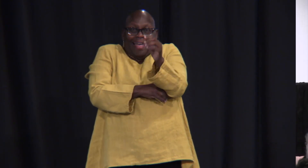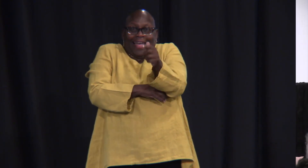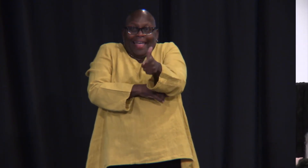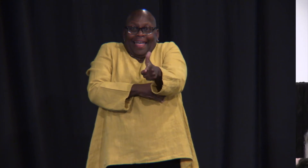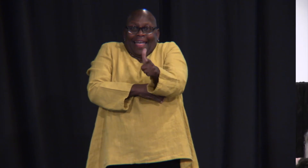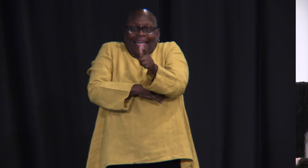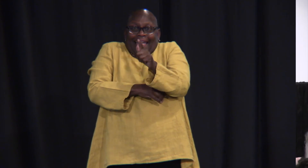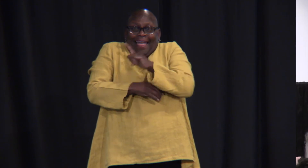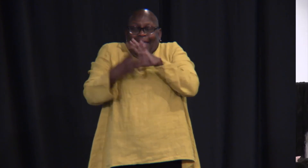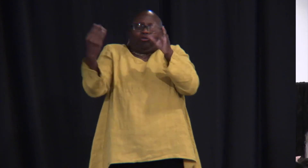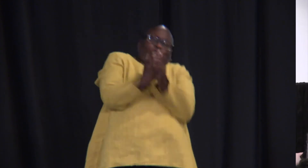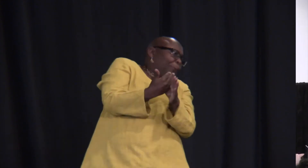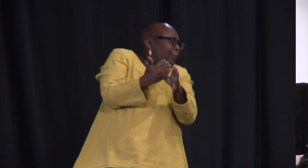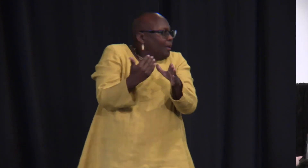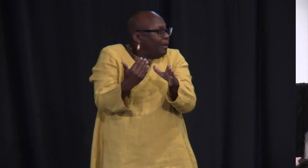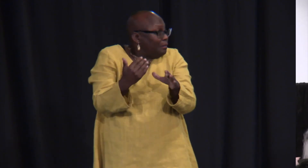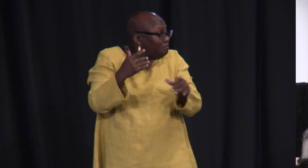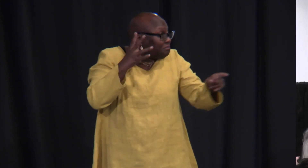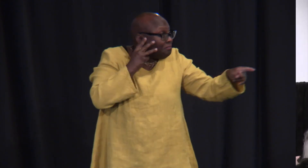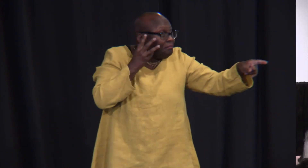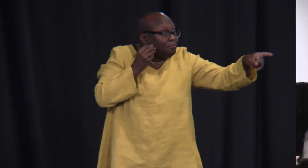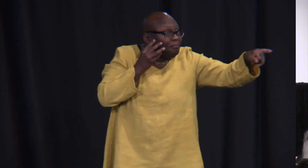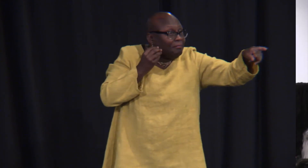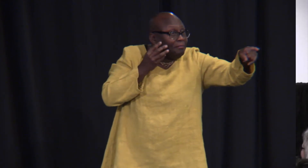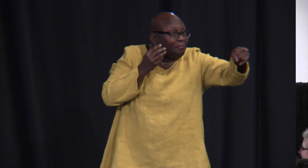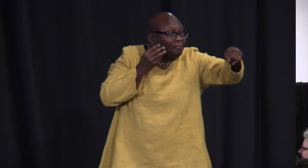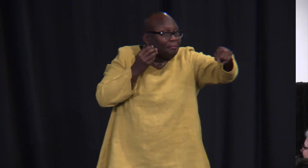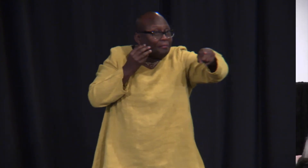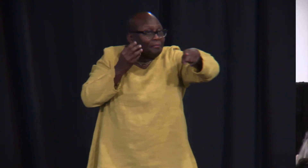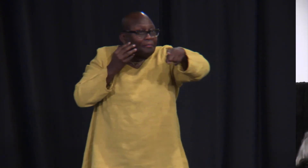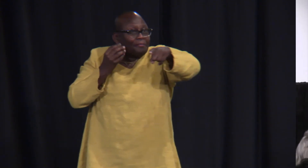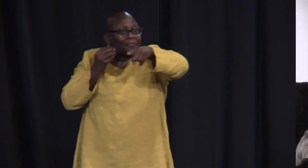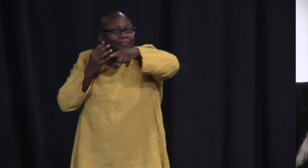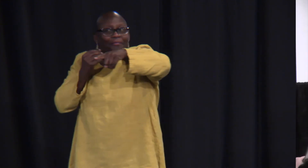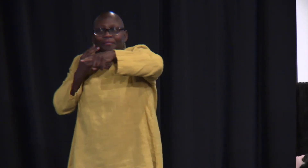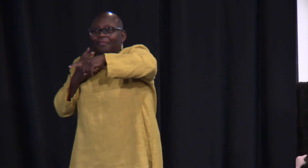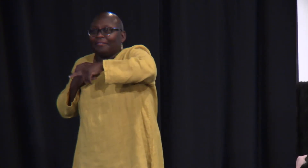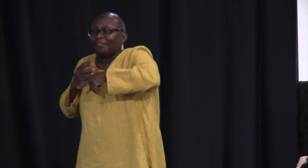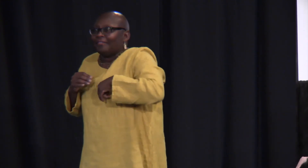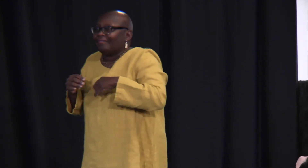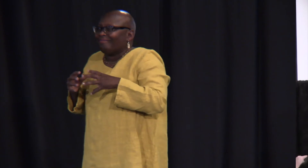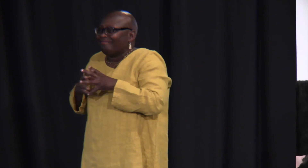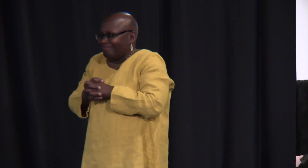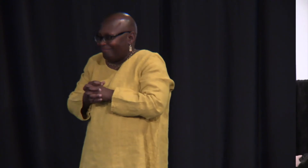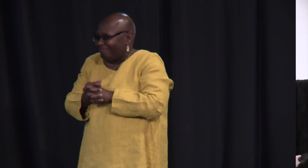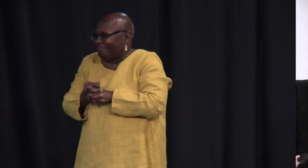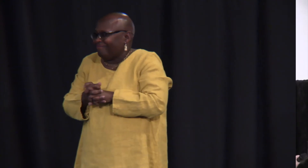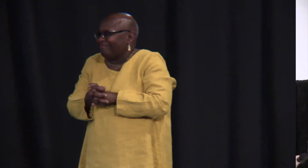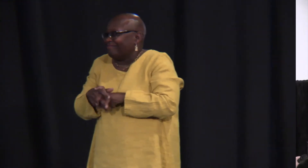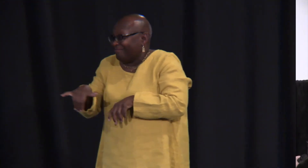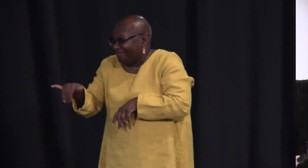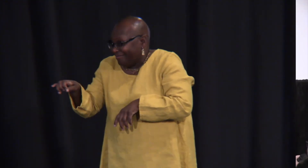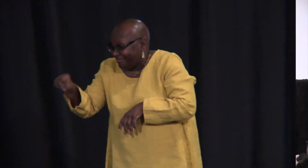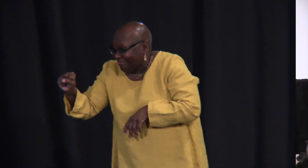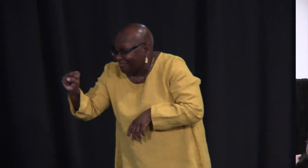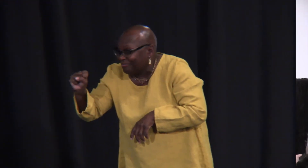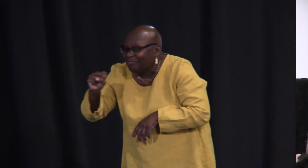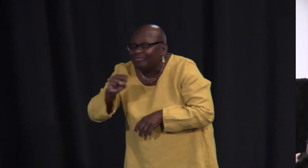She was the same way with me. Always, always, always talking. She's 41 years old now